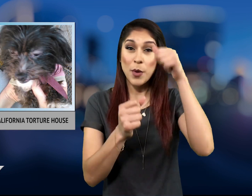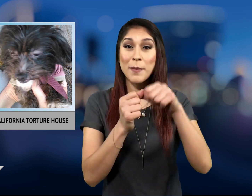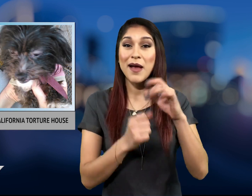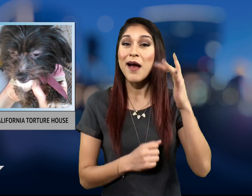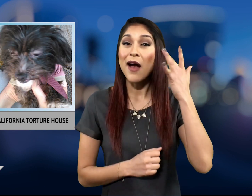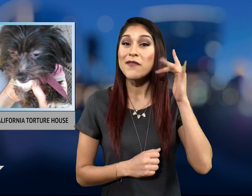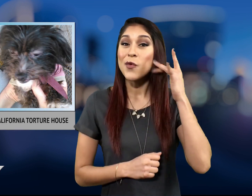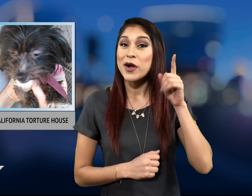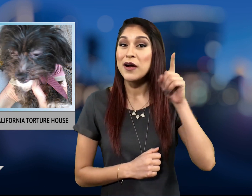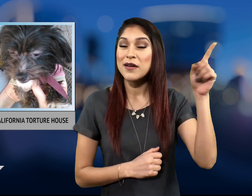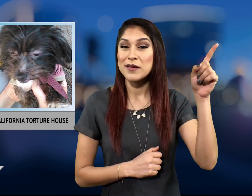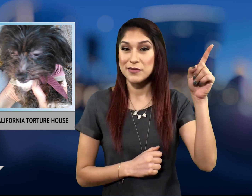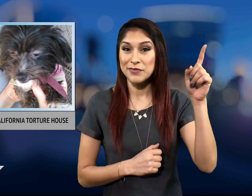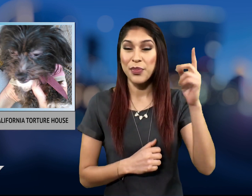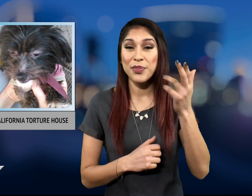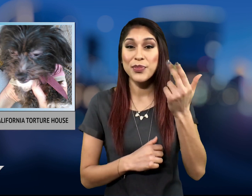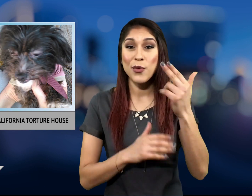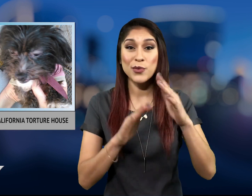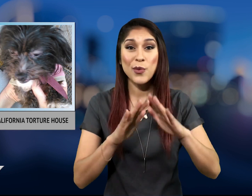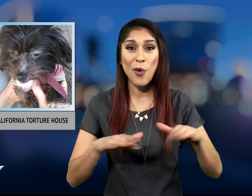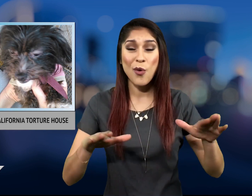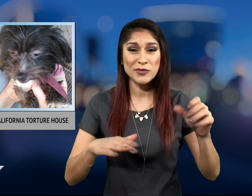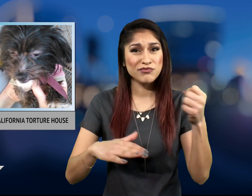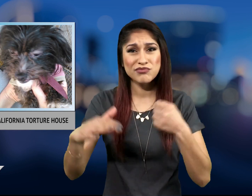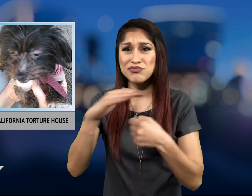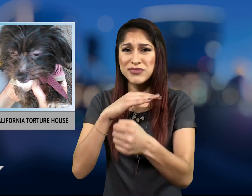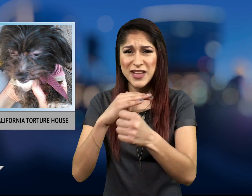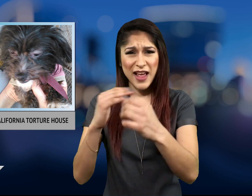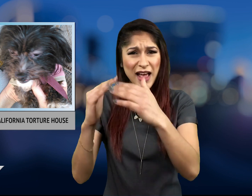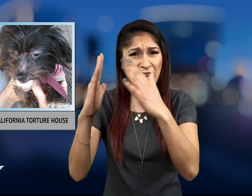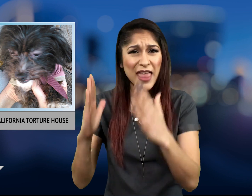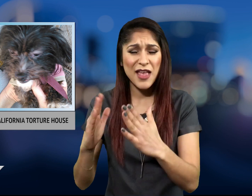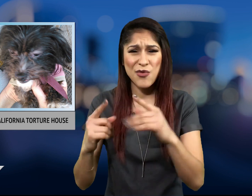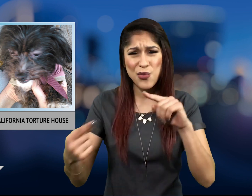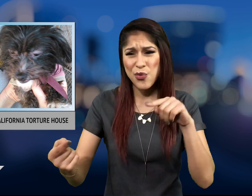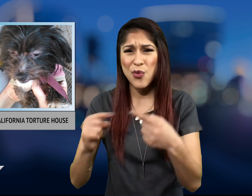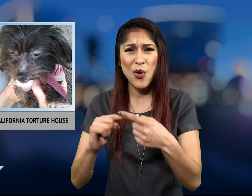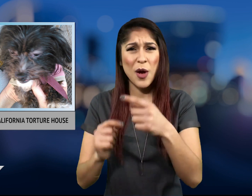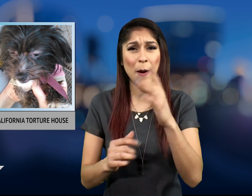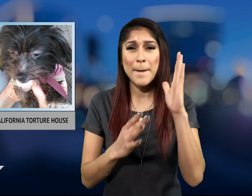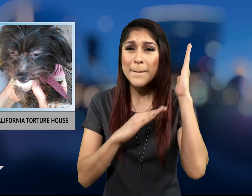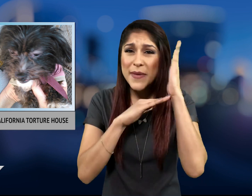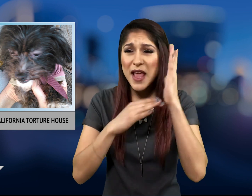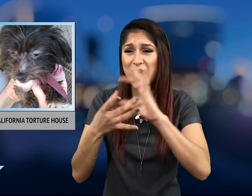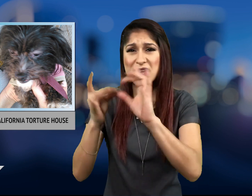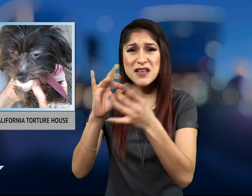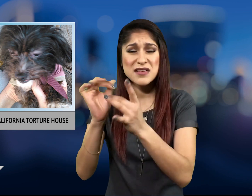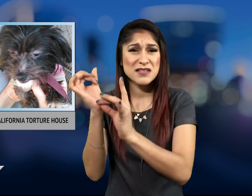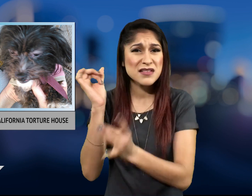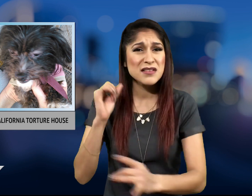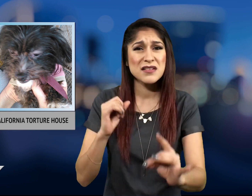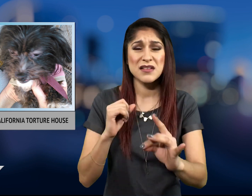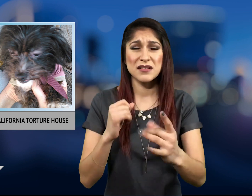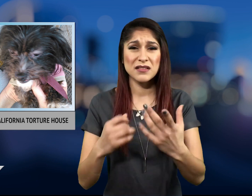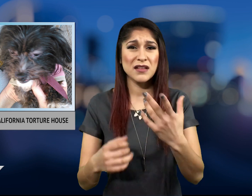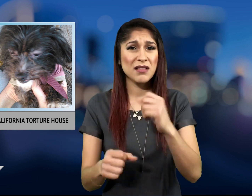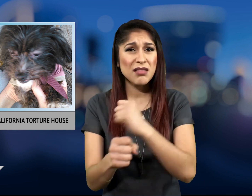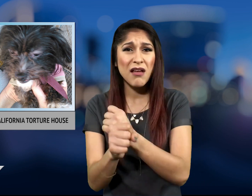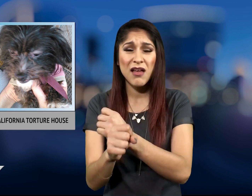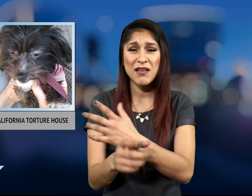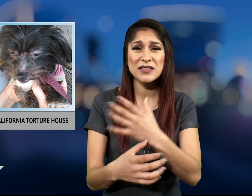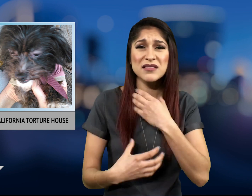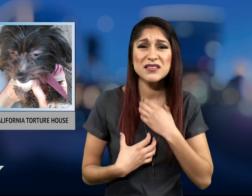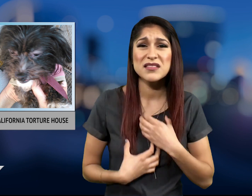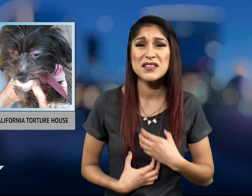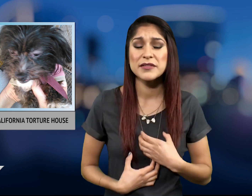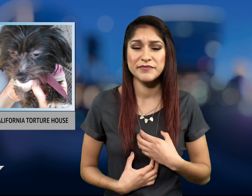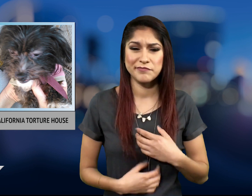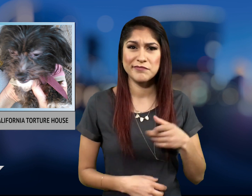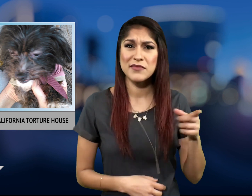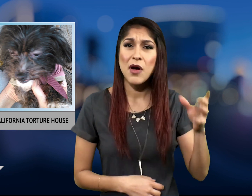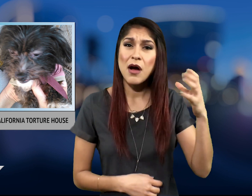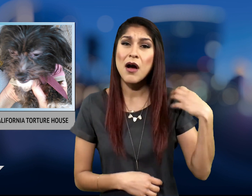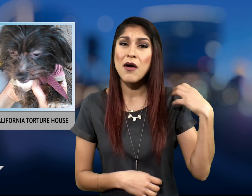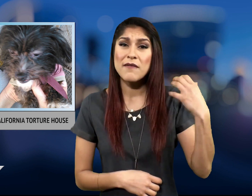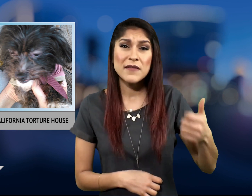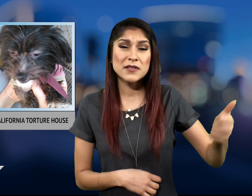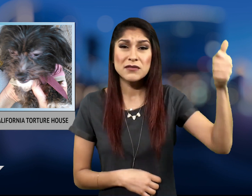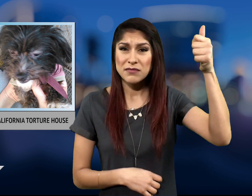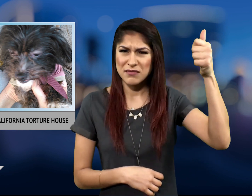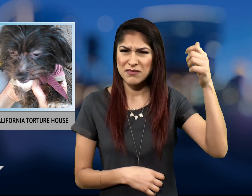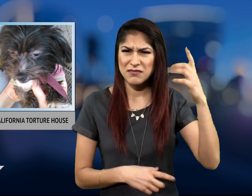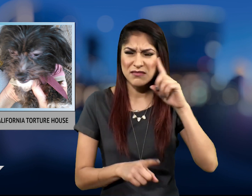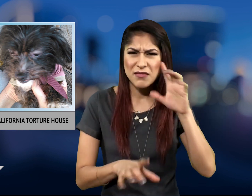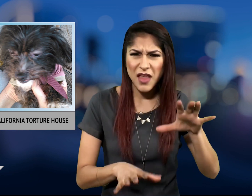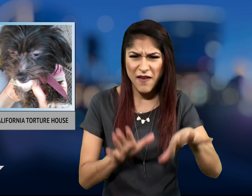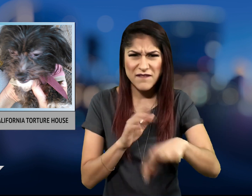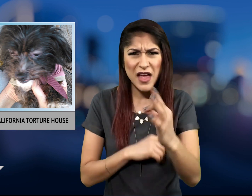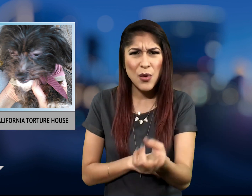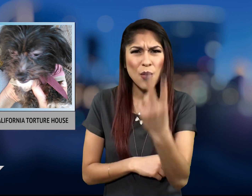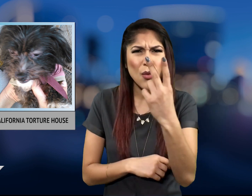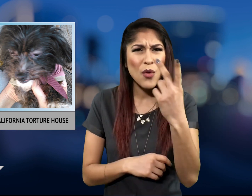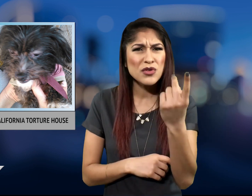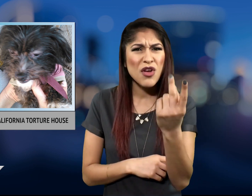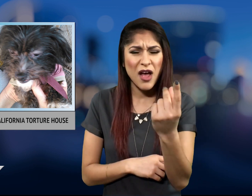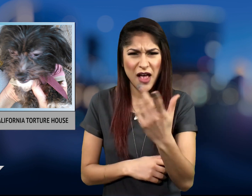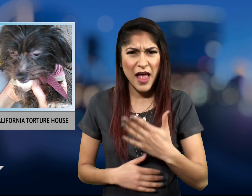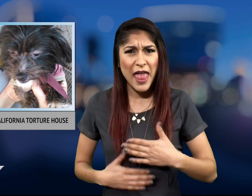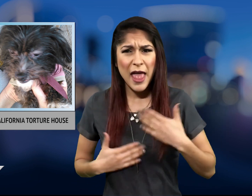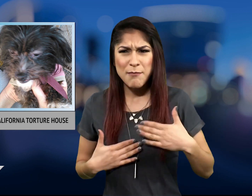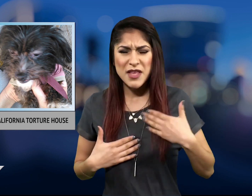Officials in California were shocked to find two happy and healthy dogs in the house where